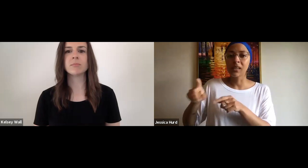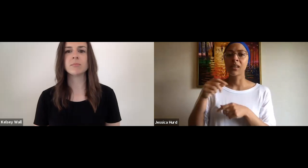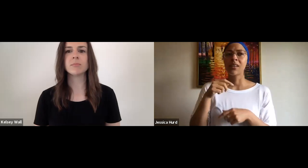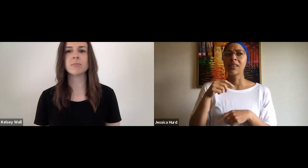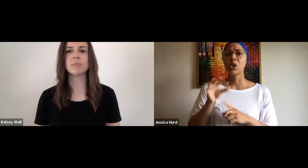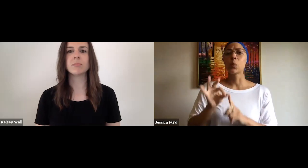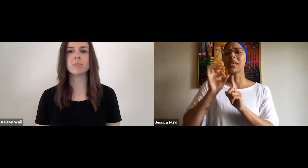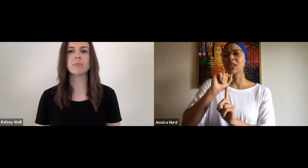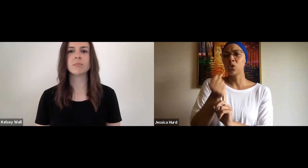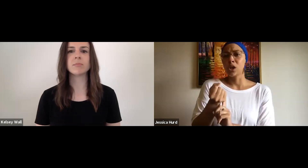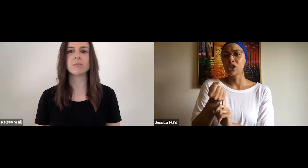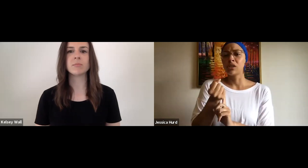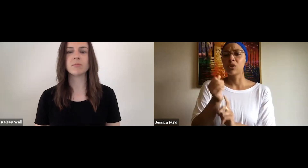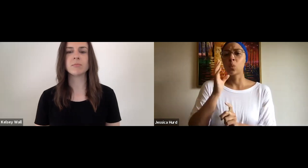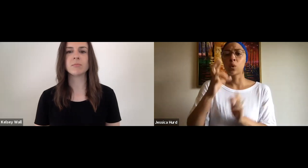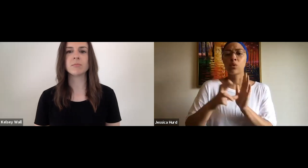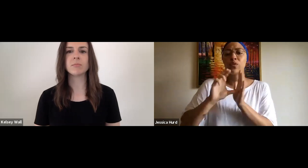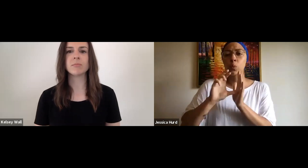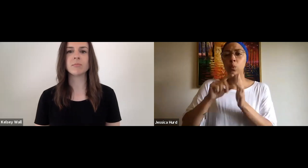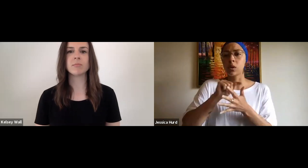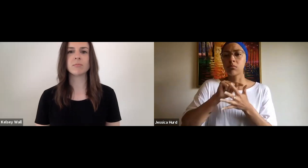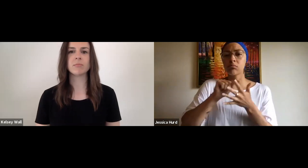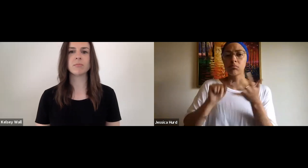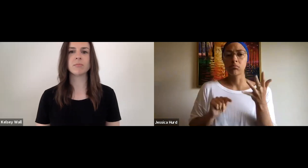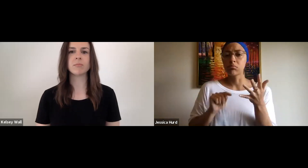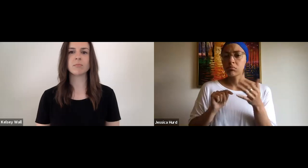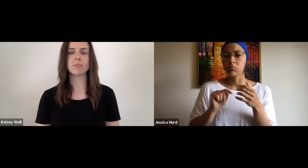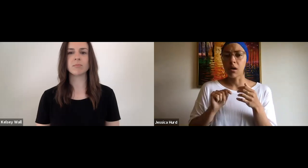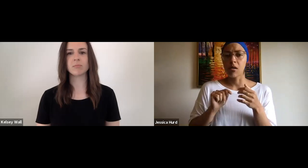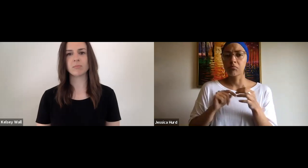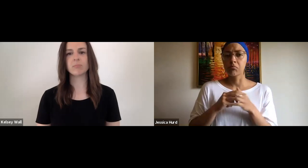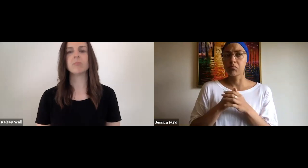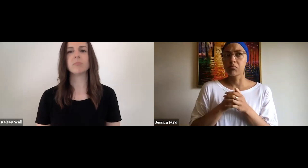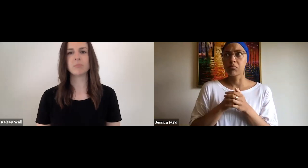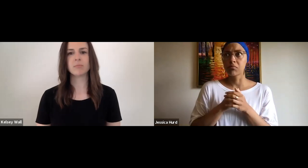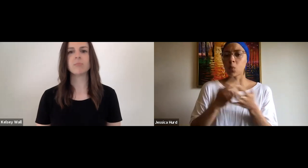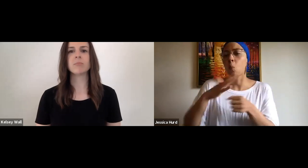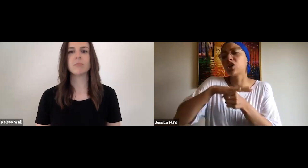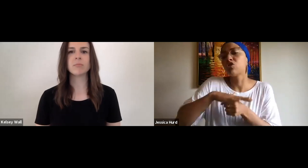specifically related to the COVID-19 pandemic and your situation, and we want to review